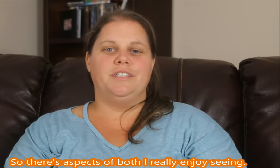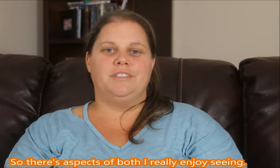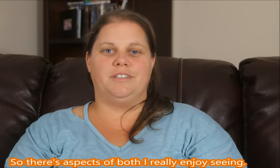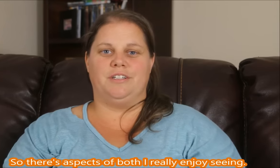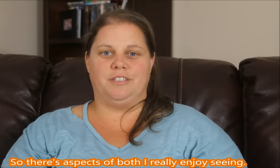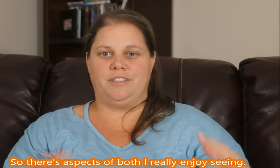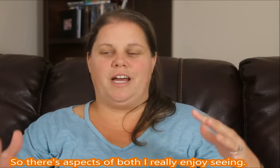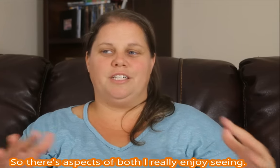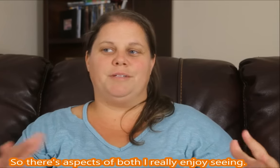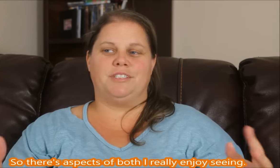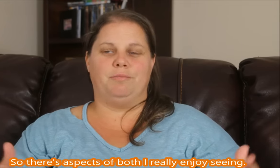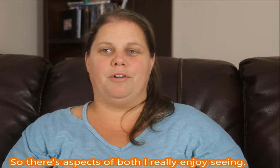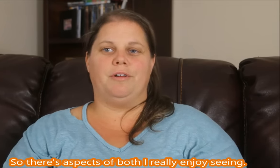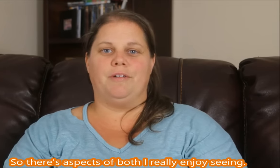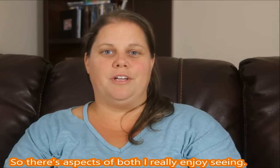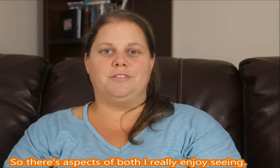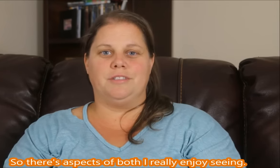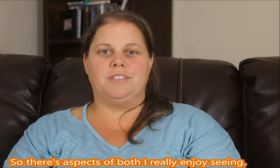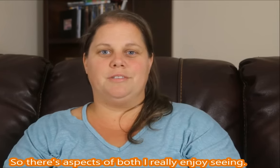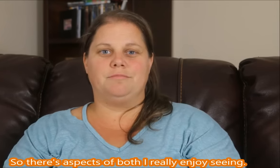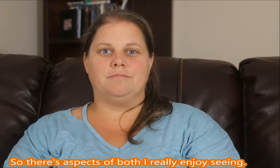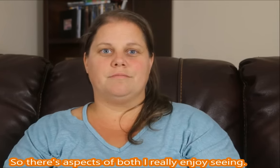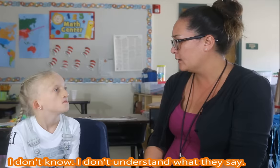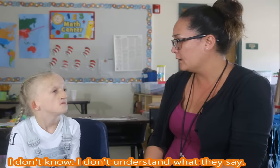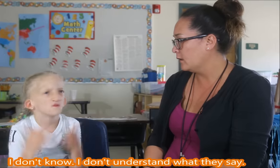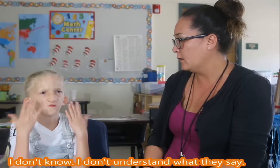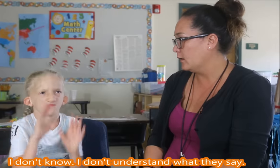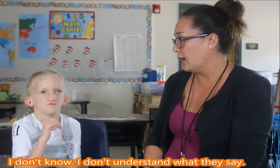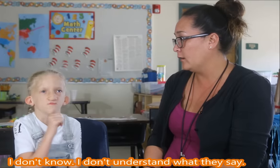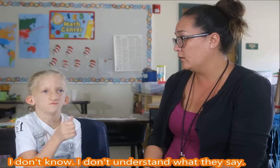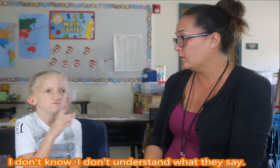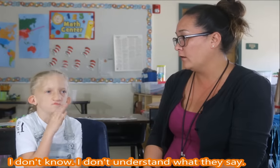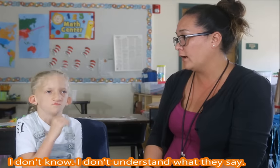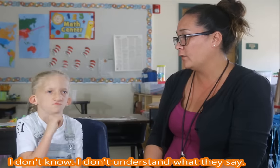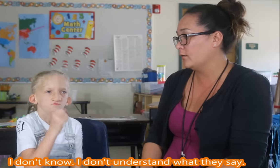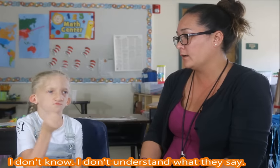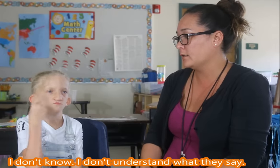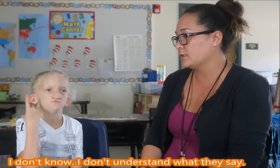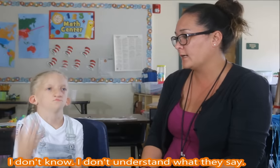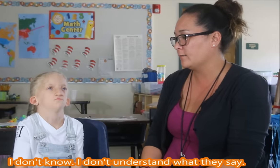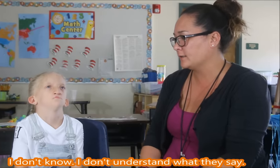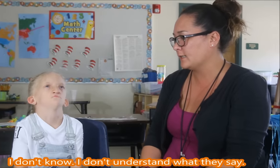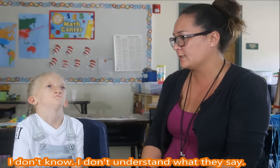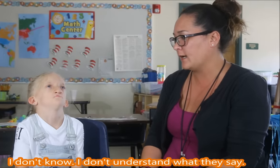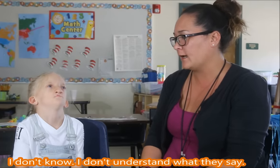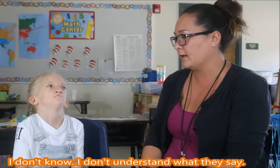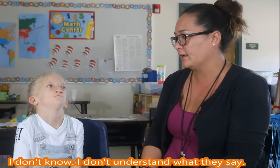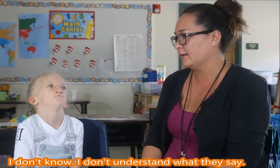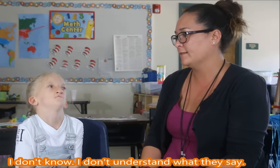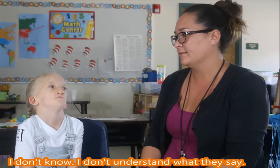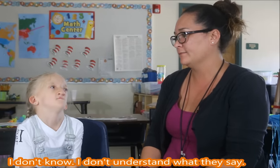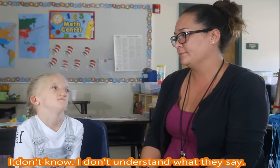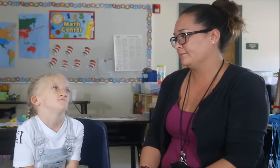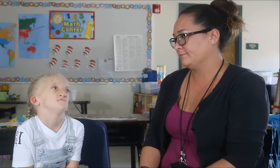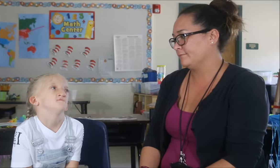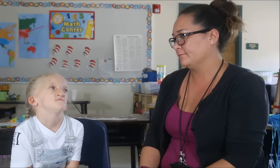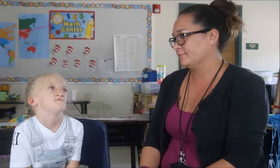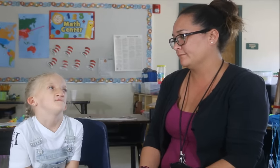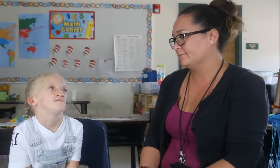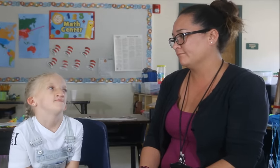so there's aspects of both are really enjoy Singh I don't know I don't understand what they say